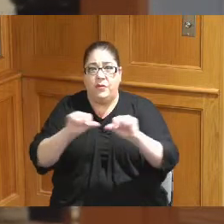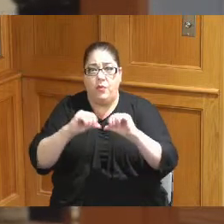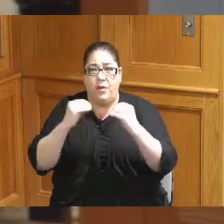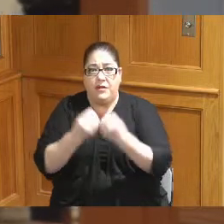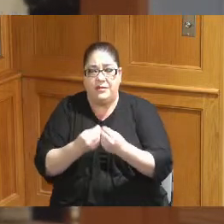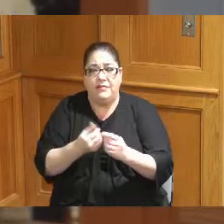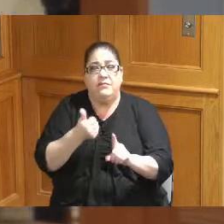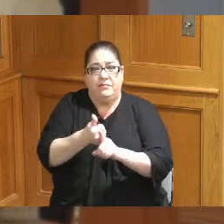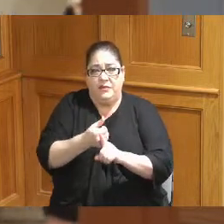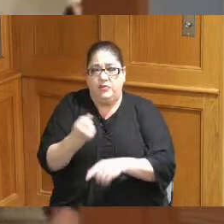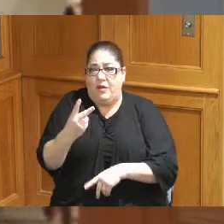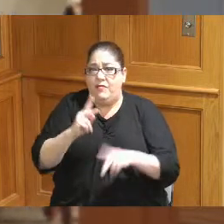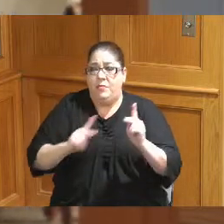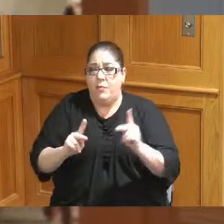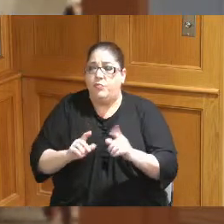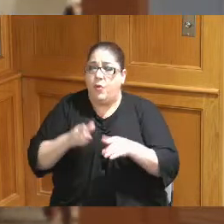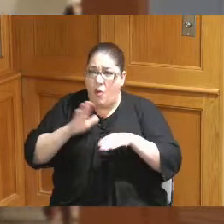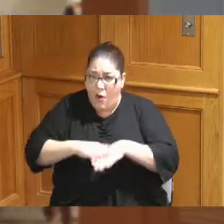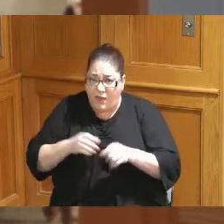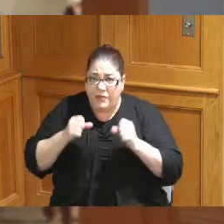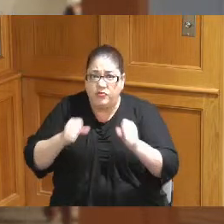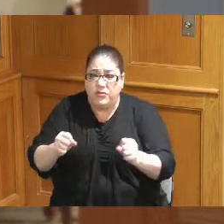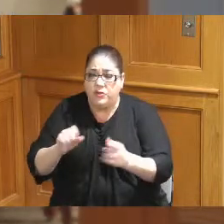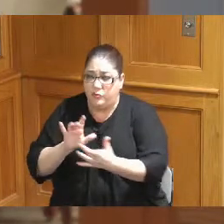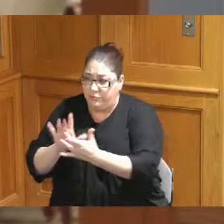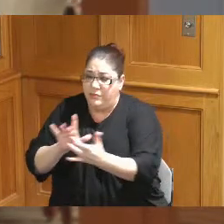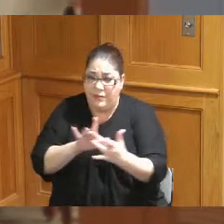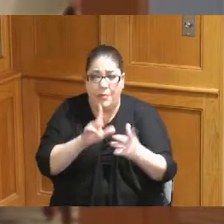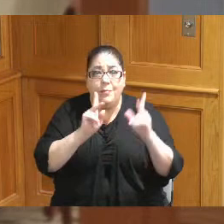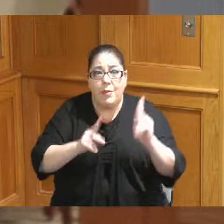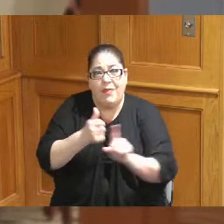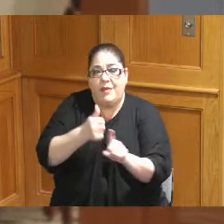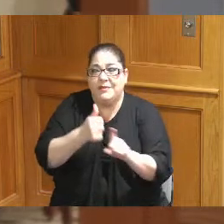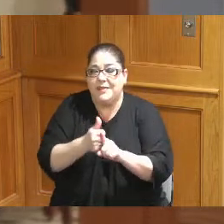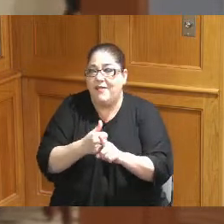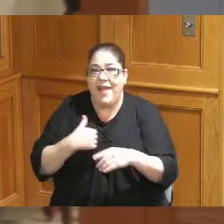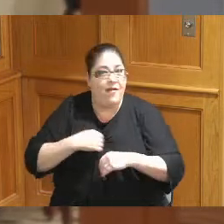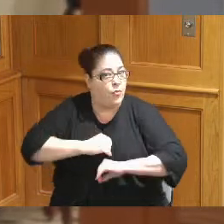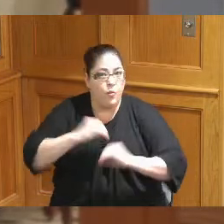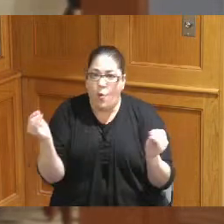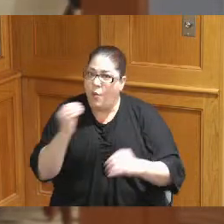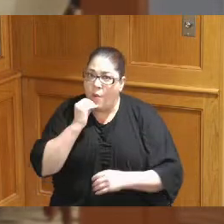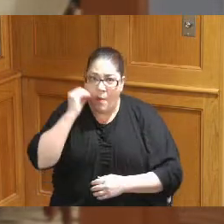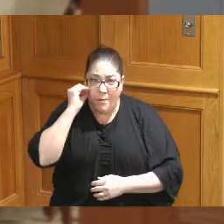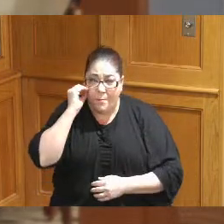Street Outreach to homeless people who are on the street but you know you you sort of